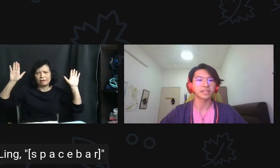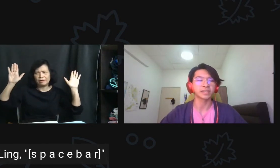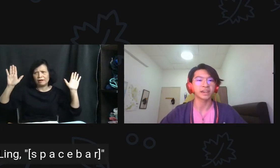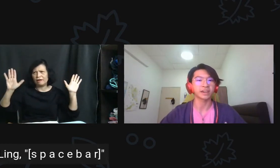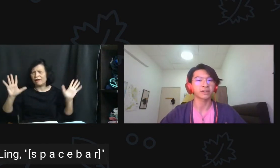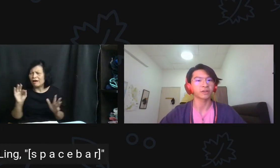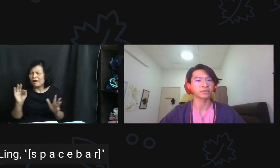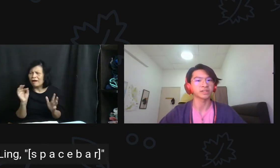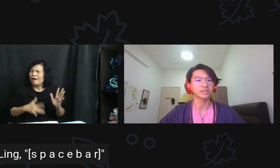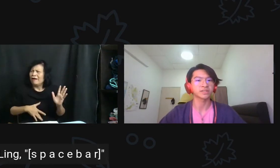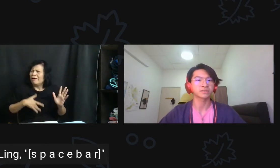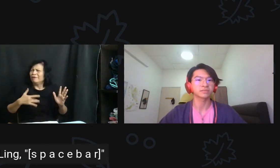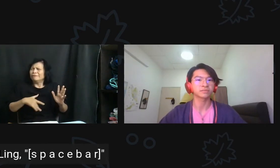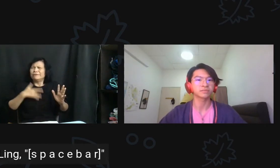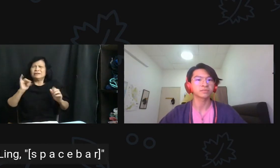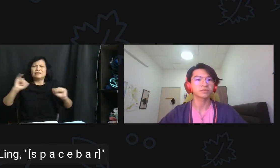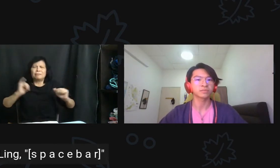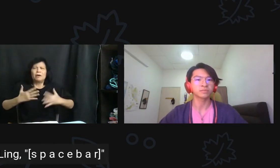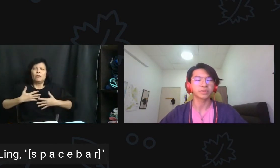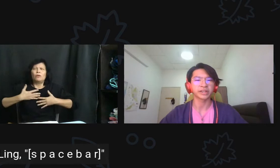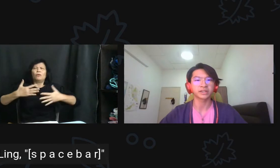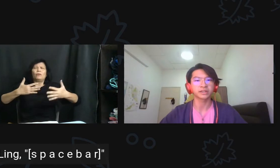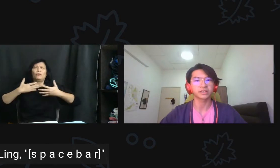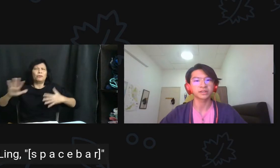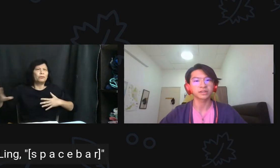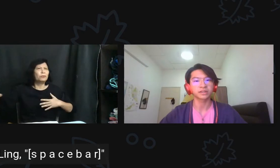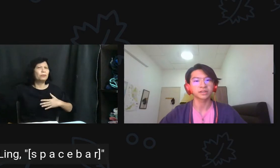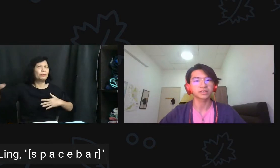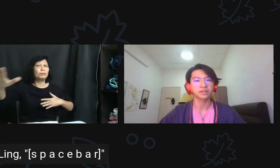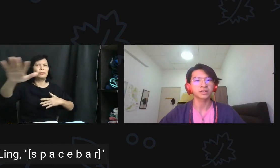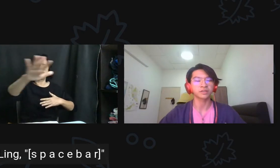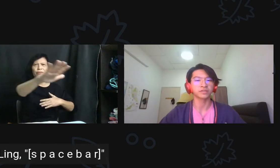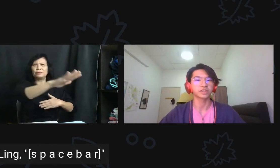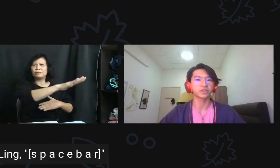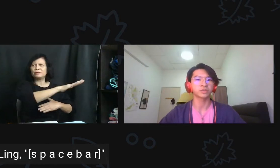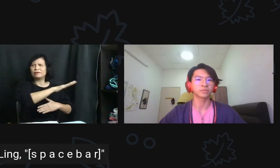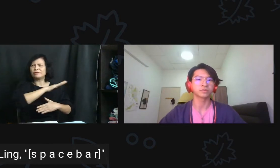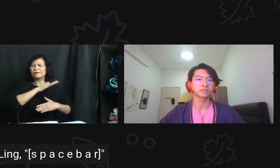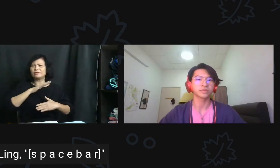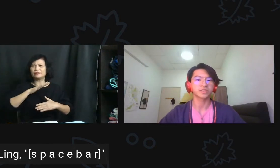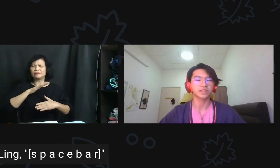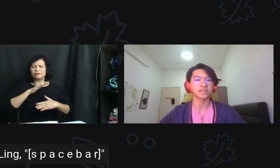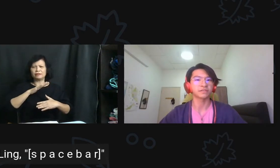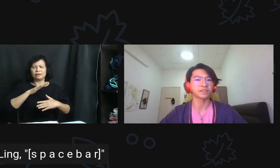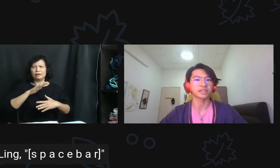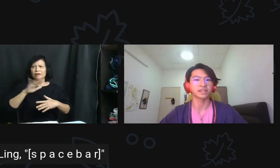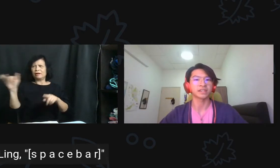in the air around us, but a vacuum sucks everything in.